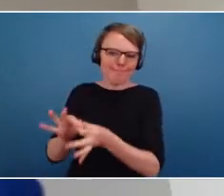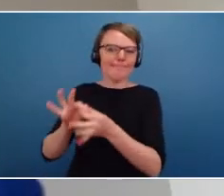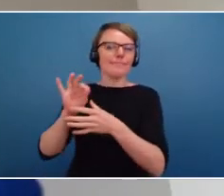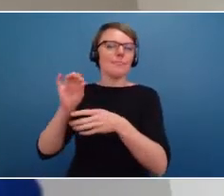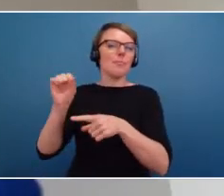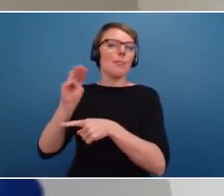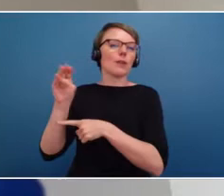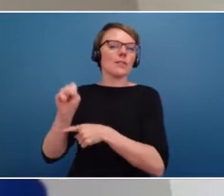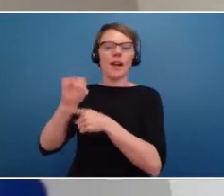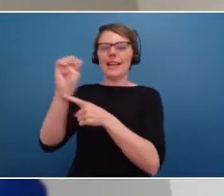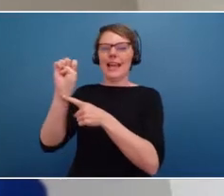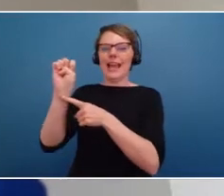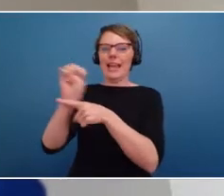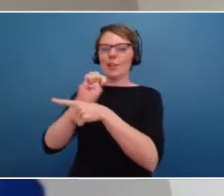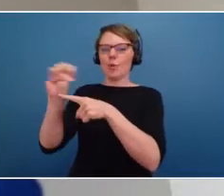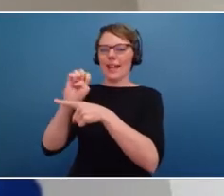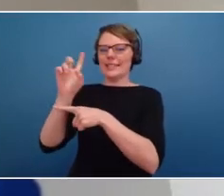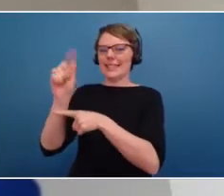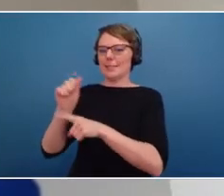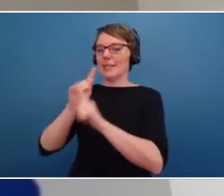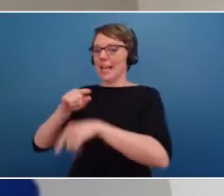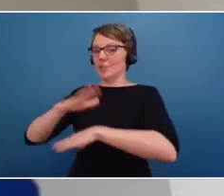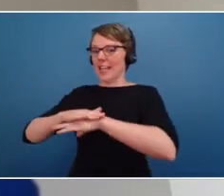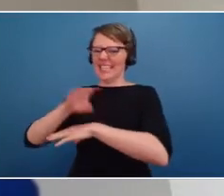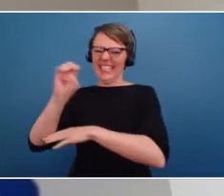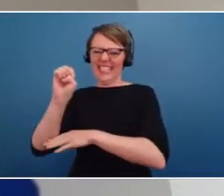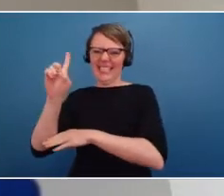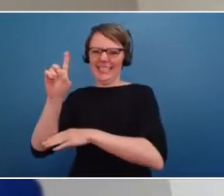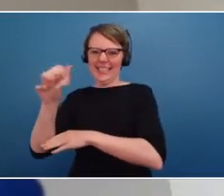we provide support for our Enterprise customers around accessibility.